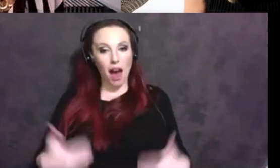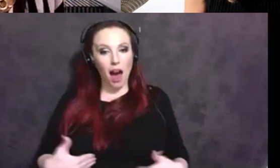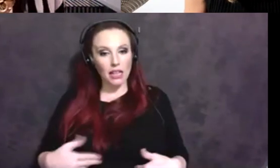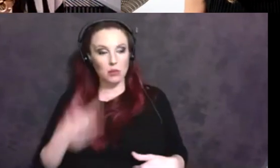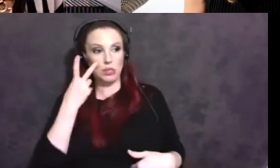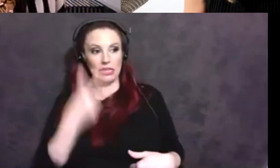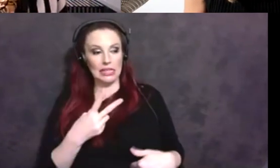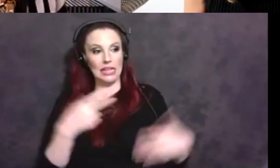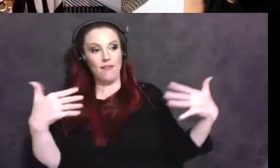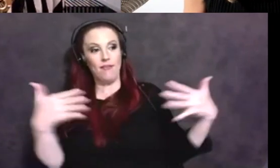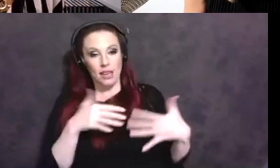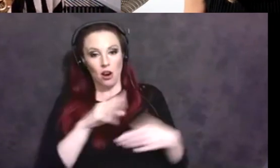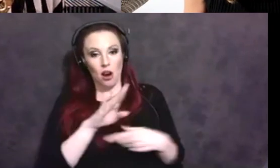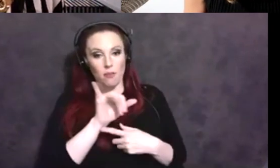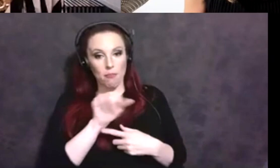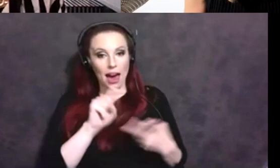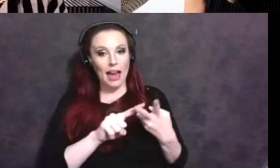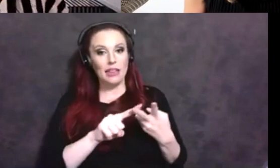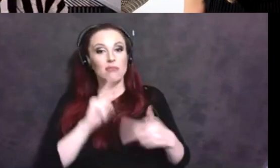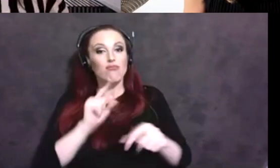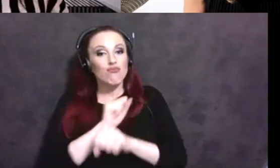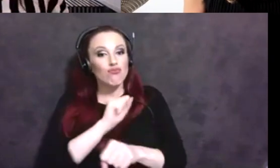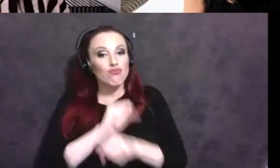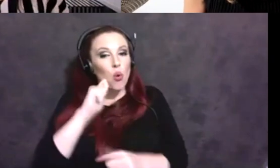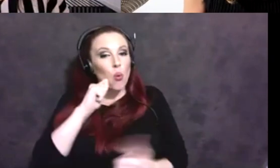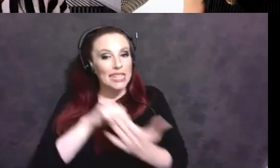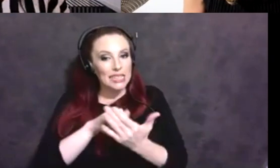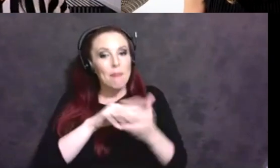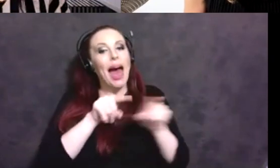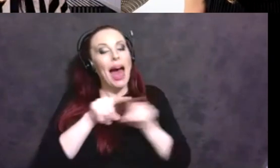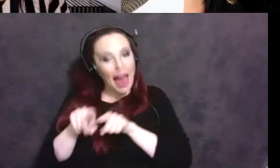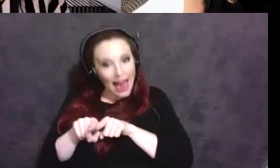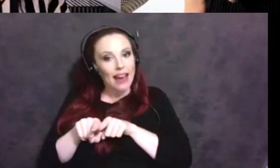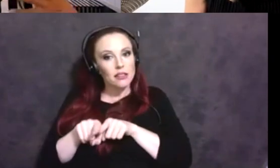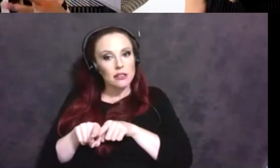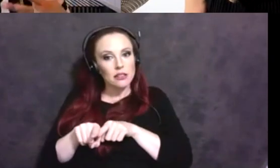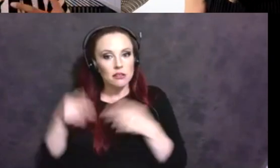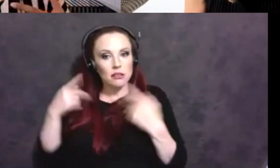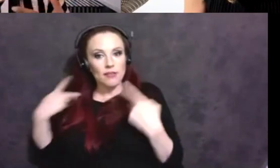nervous system just knows there is an external threat out there. Our bodies will perceive